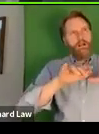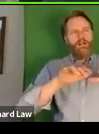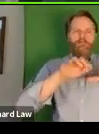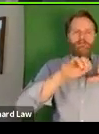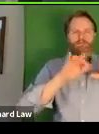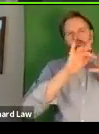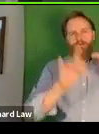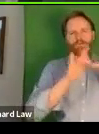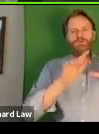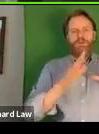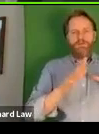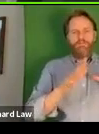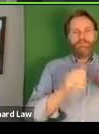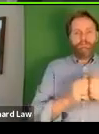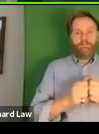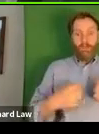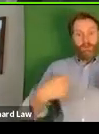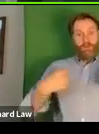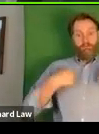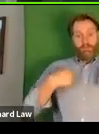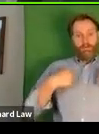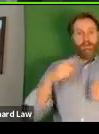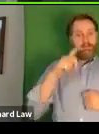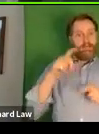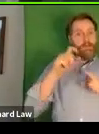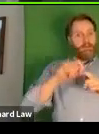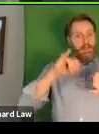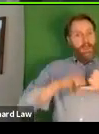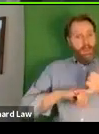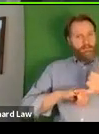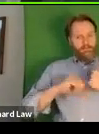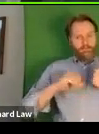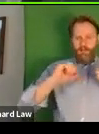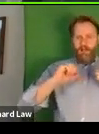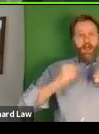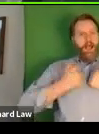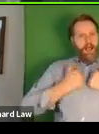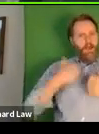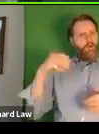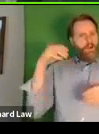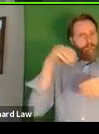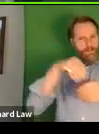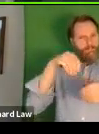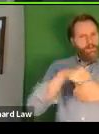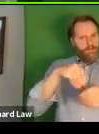court service where we've got provision our members have got provision for DSE